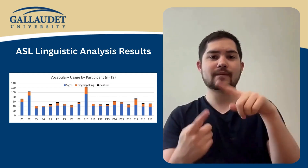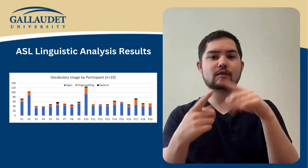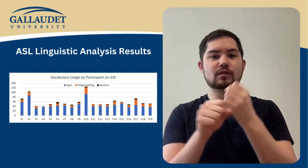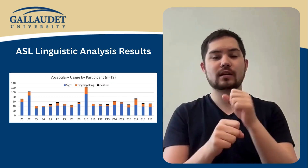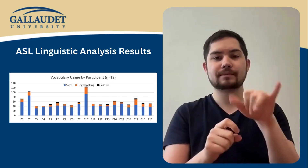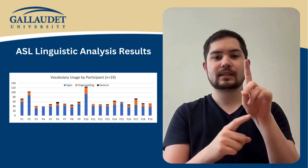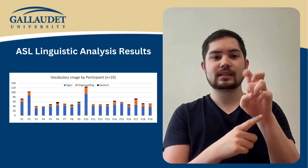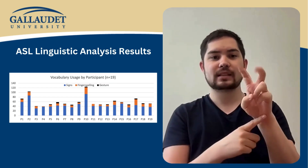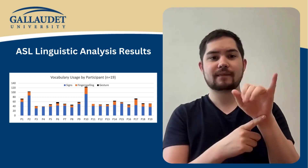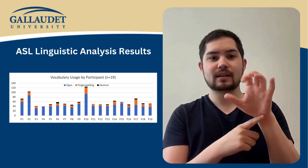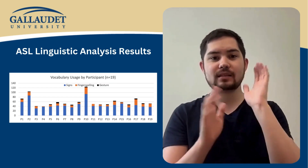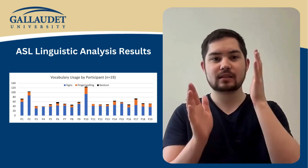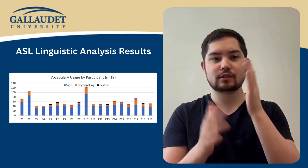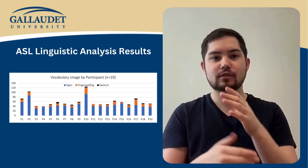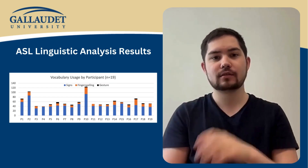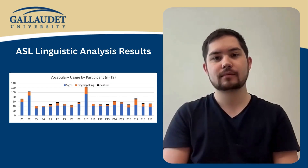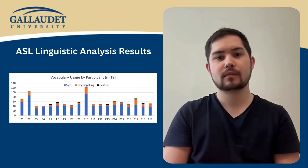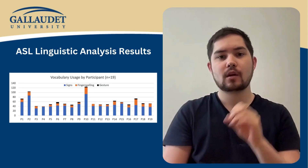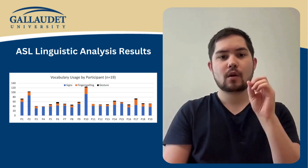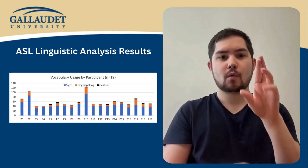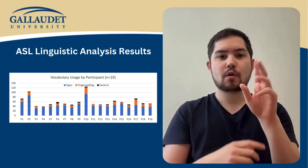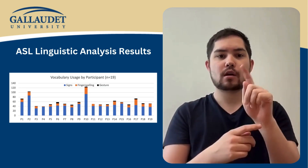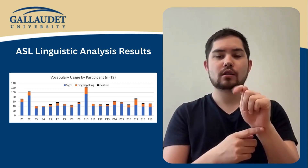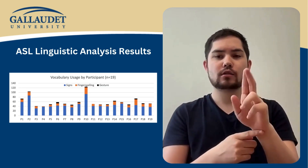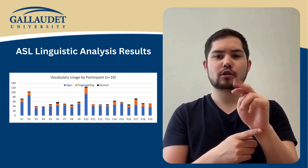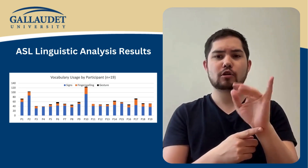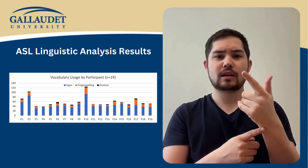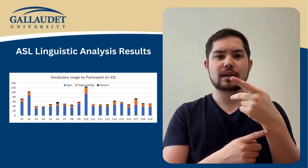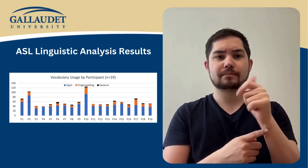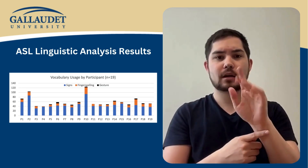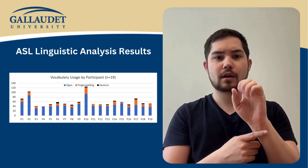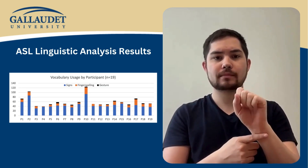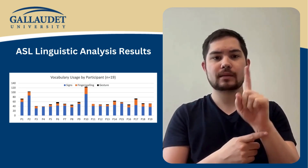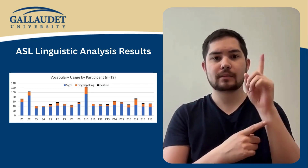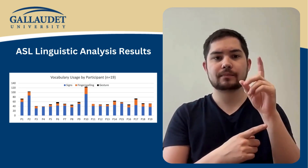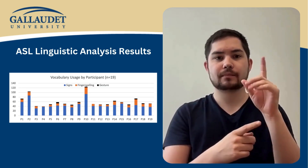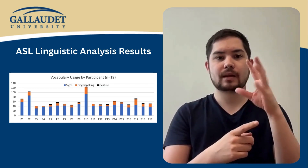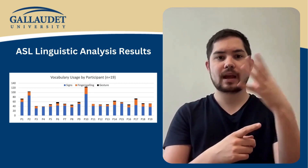get the device's attention or turning palms upward or outward, also known as palms-up,